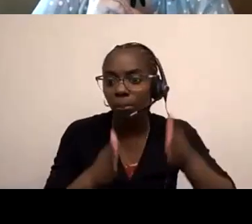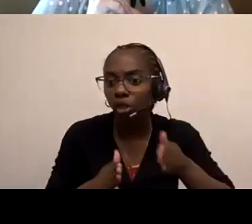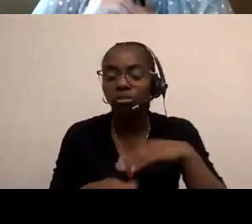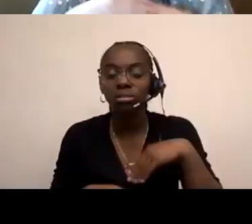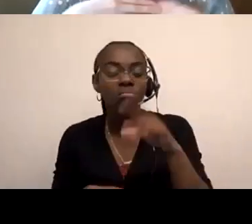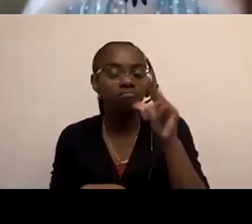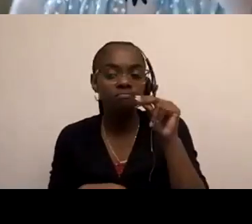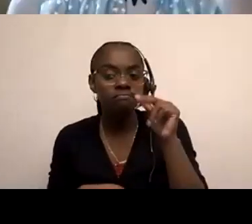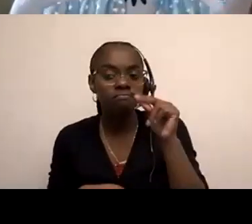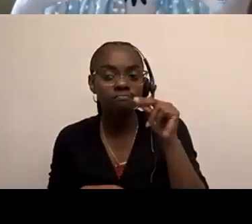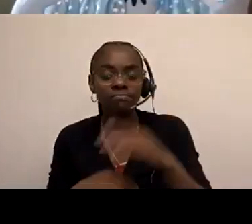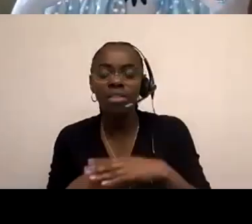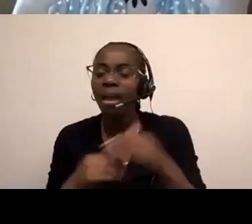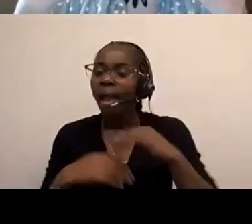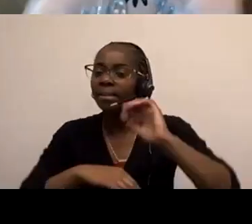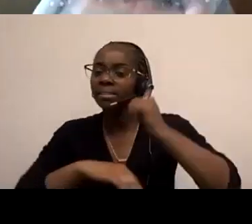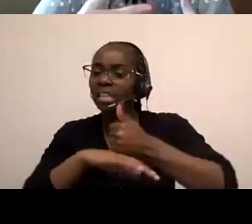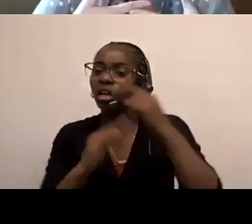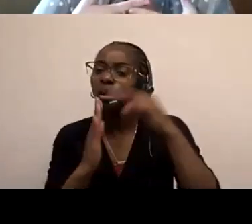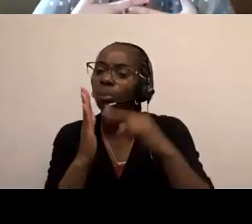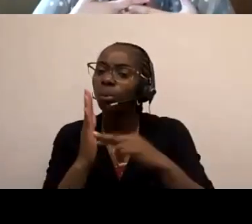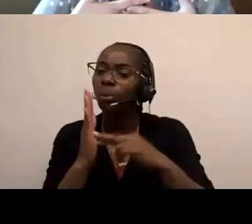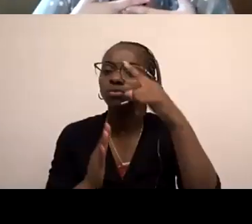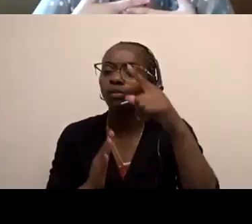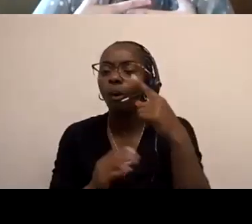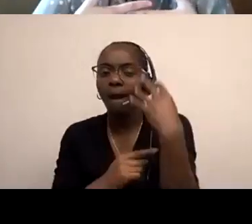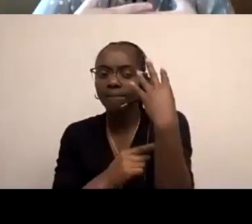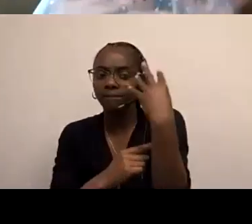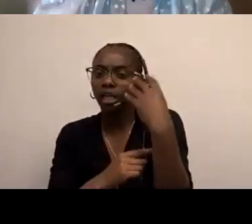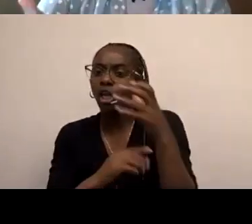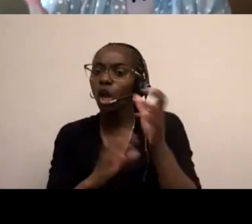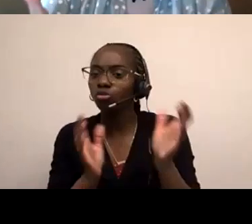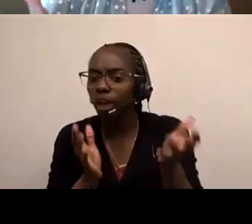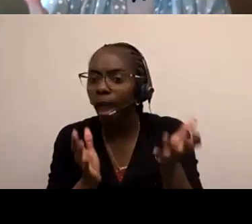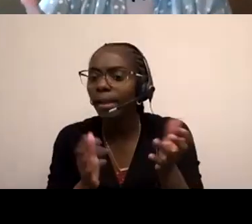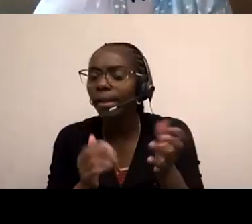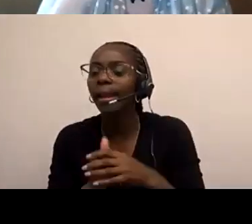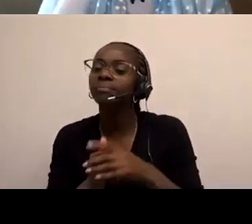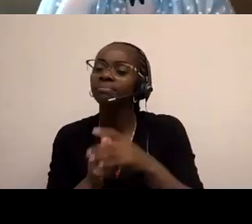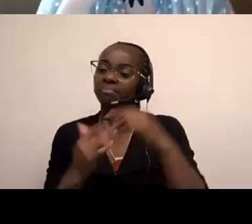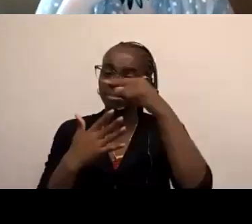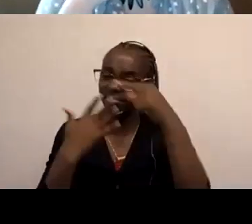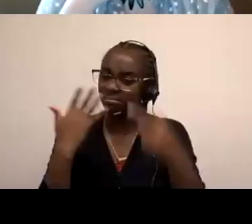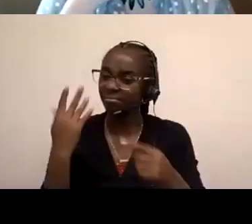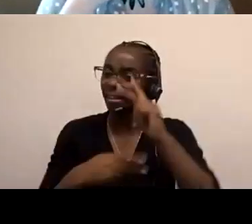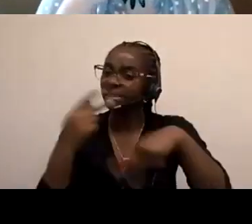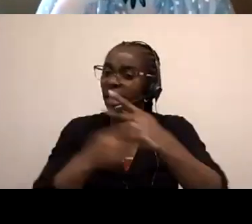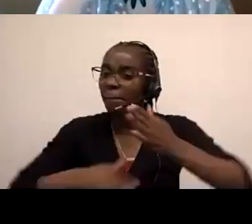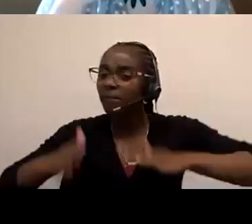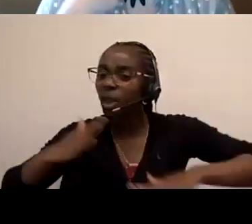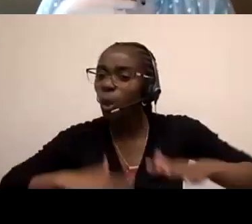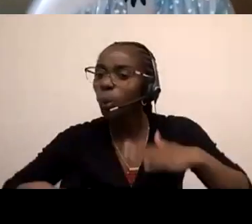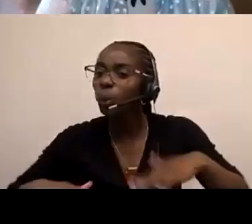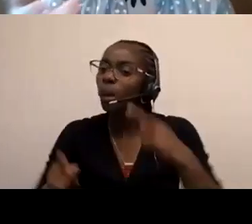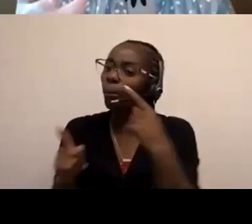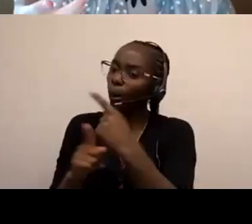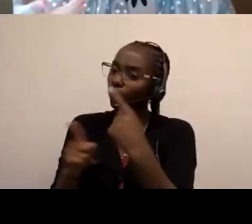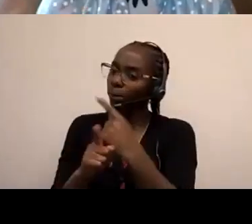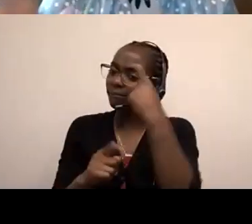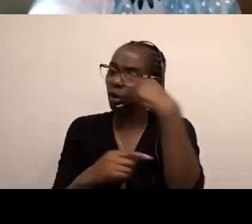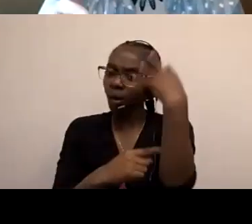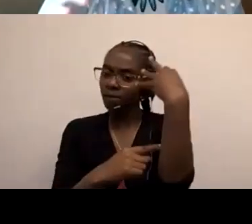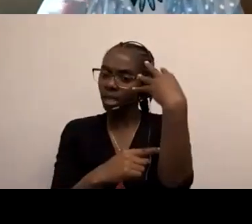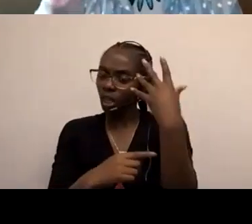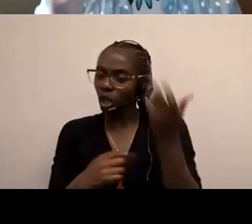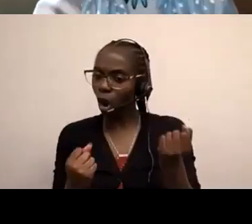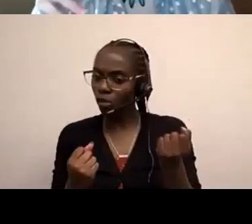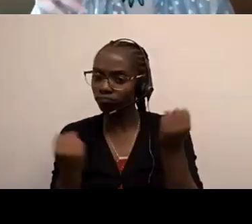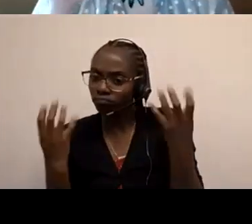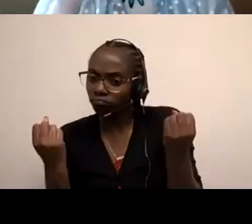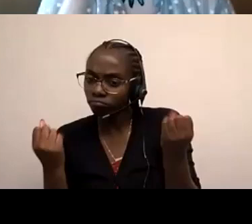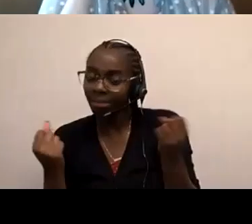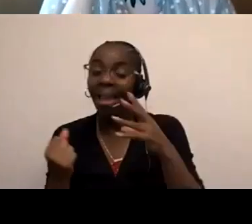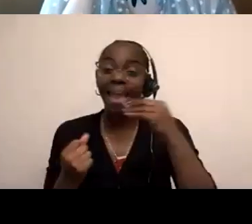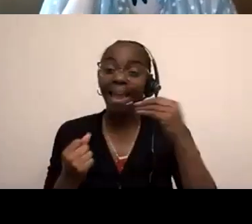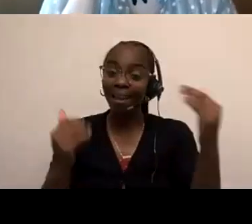CHAT IF YOU ARE GOING TO VIDEO CHAT YOU NEED THESE KINDS OF CLOTHES ON AND HANDLING EXPOSURE IS SOMETHING TO THINK ABOUT